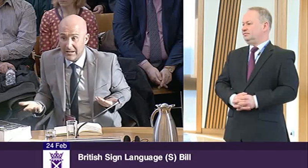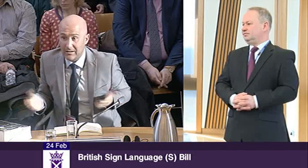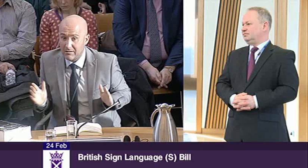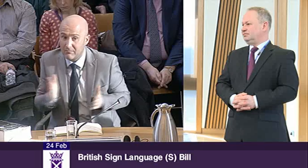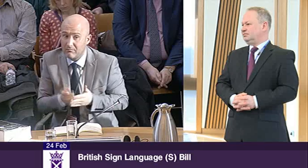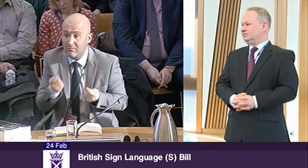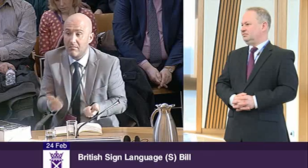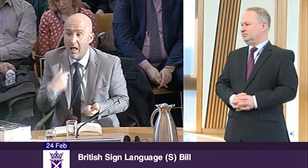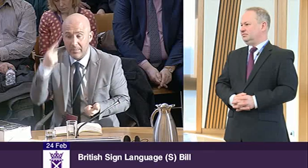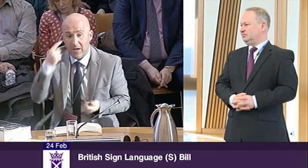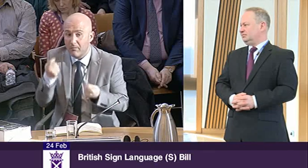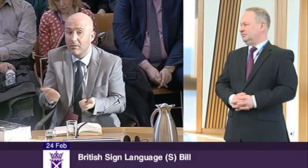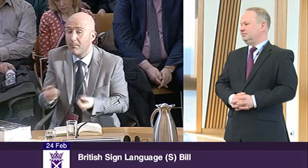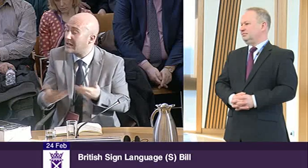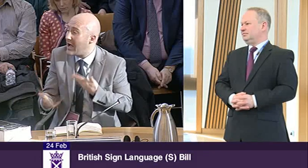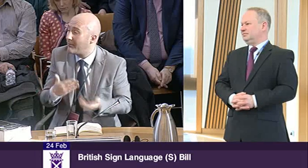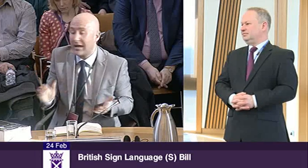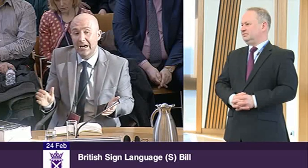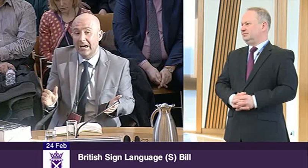is on the other communication methods. I do not think that there is that much spending